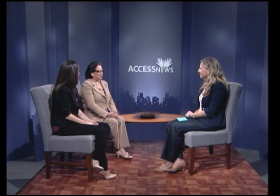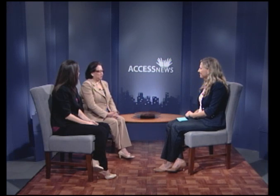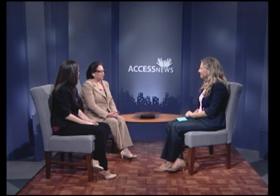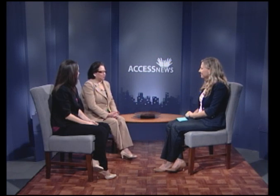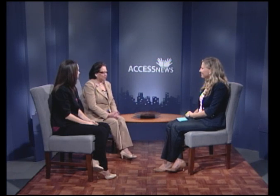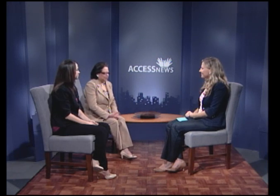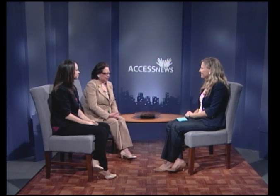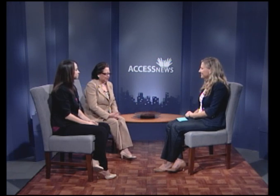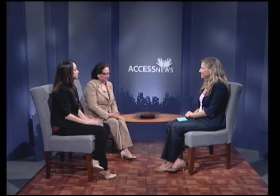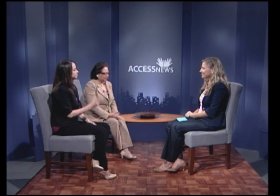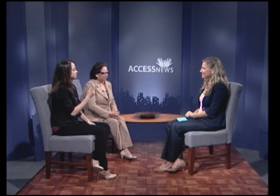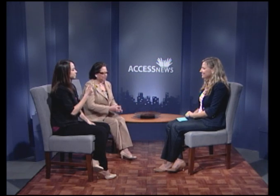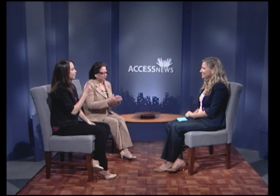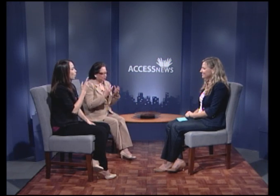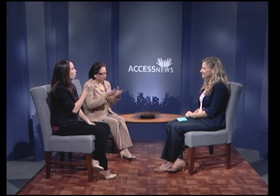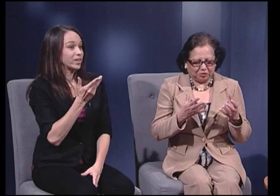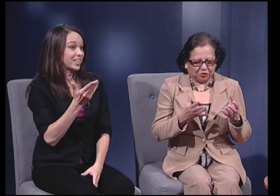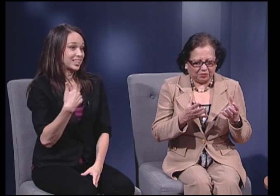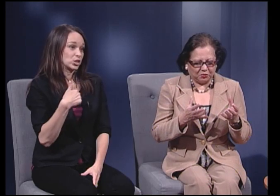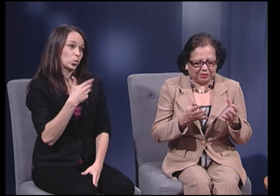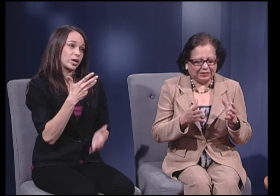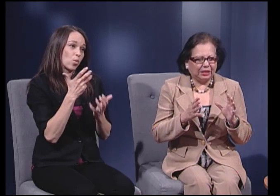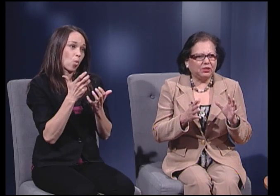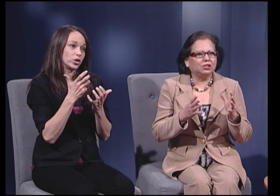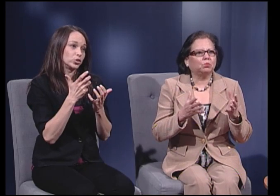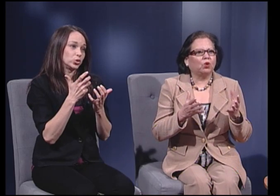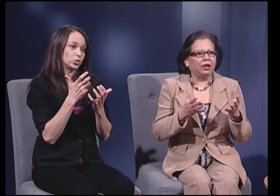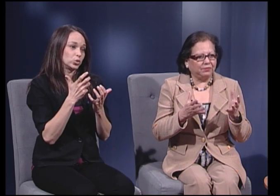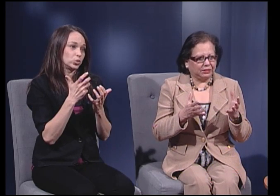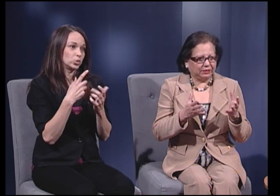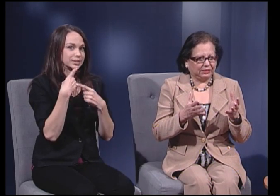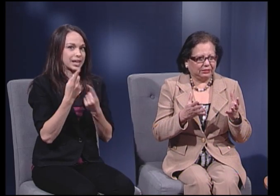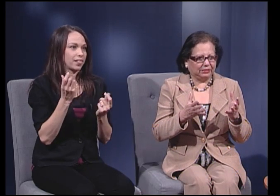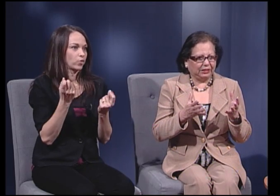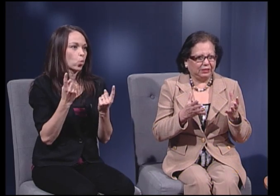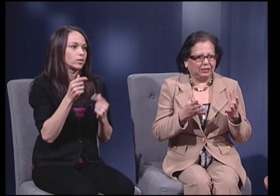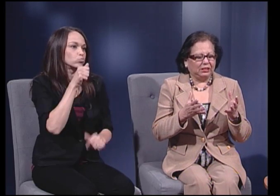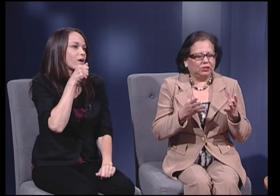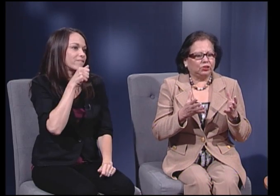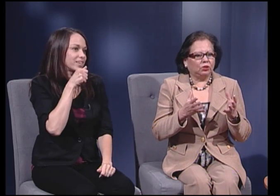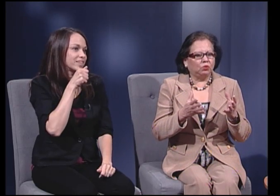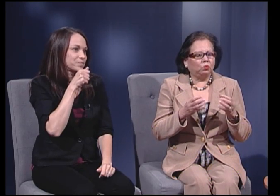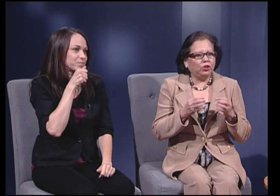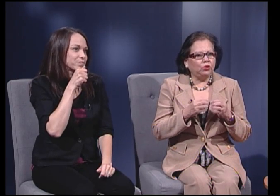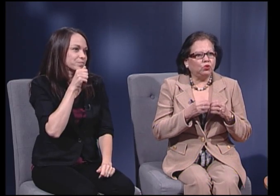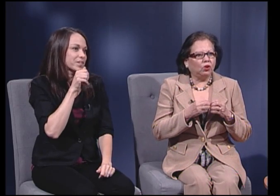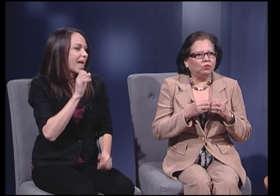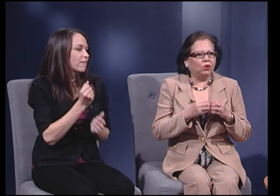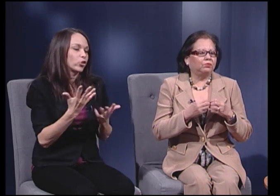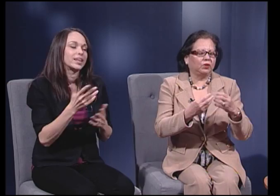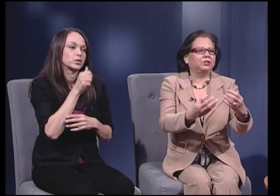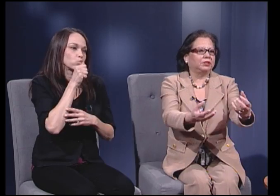You know, one of the things that we want to assure everyone is that everything is private, okay. So when you go vote, for instance,